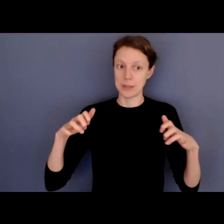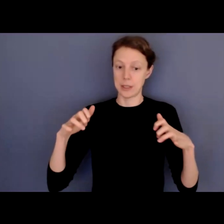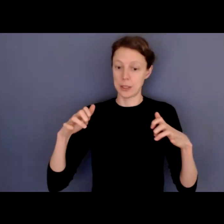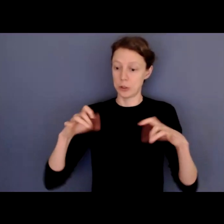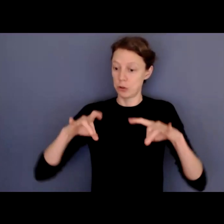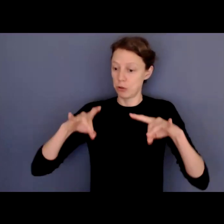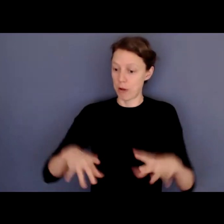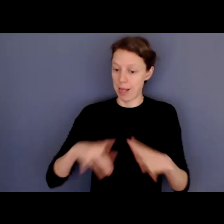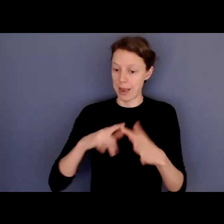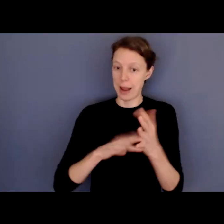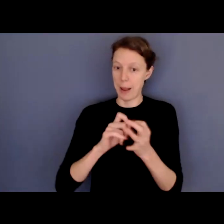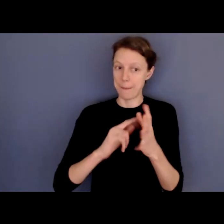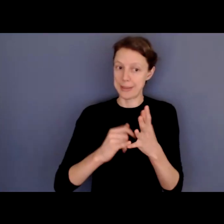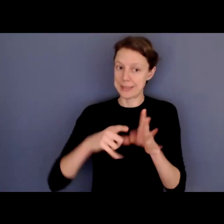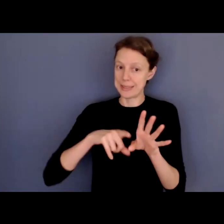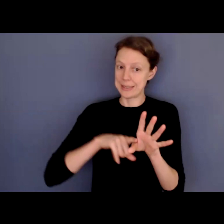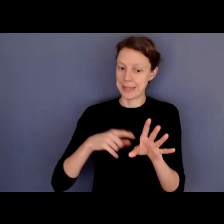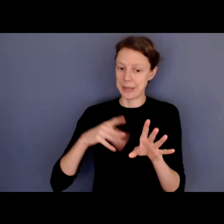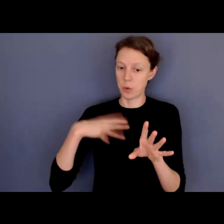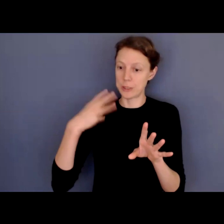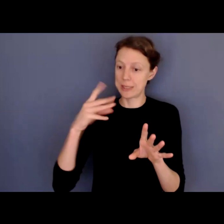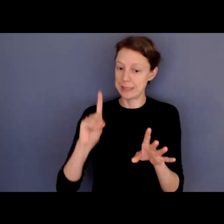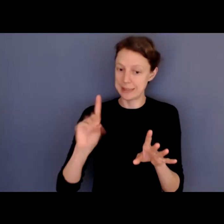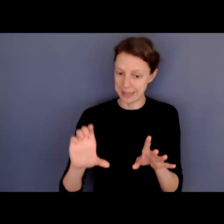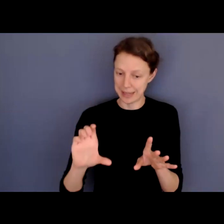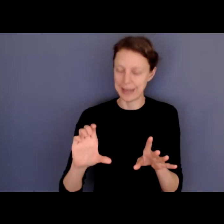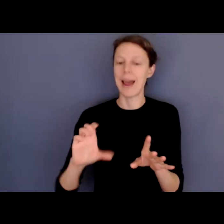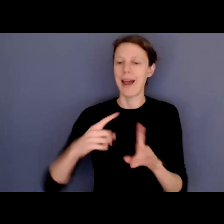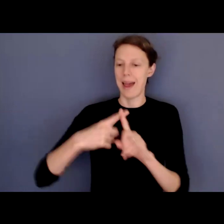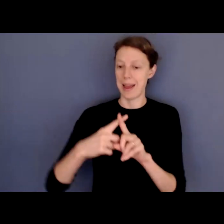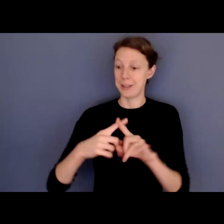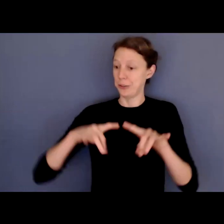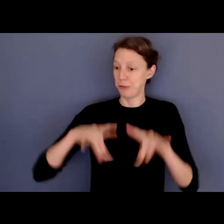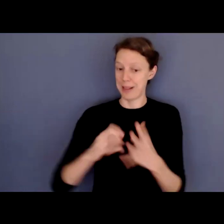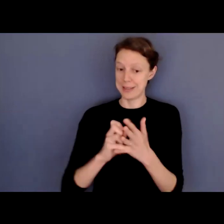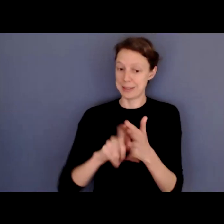I'm pretty intrigued about, but that might be a whole separate webinar talking to her about that. So Caitlin's going to tell